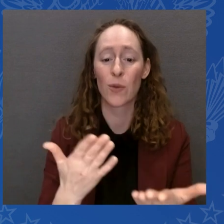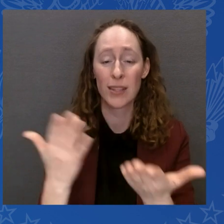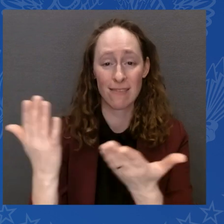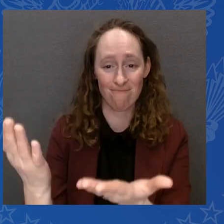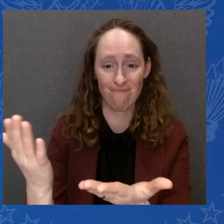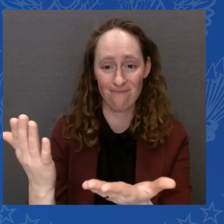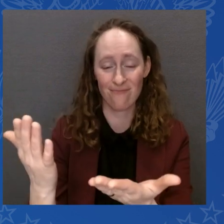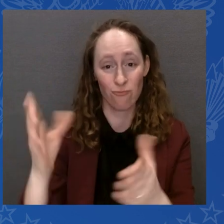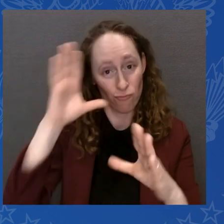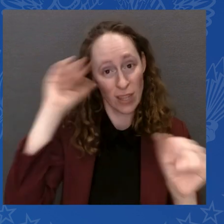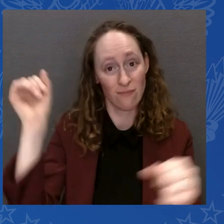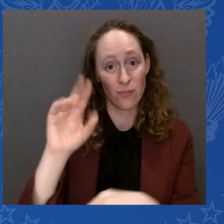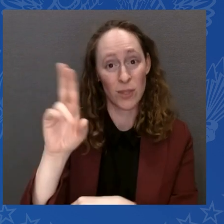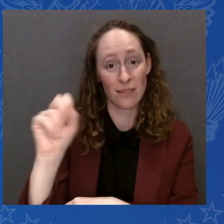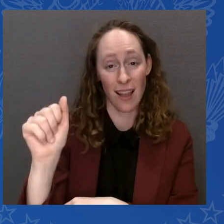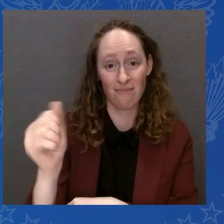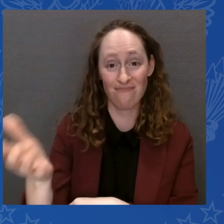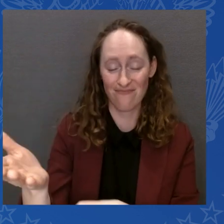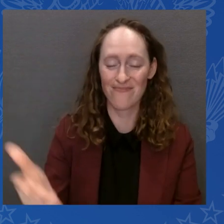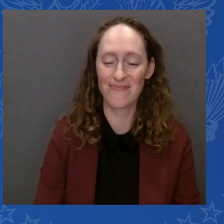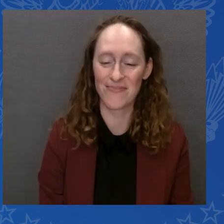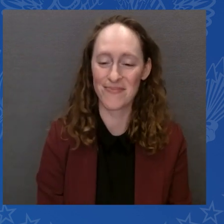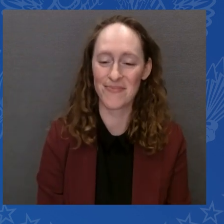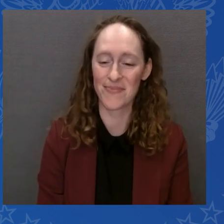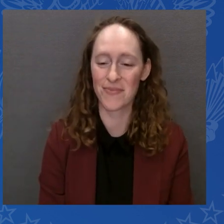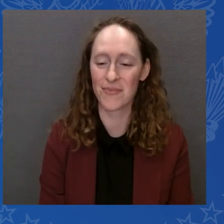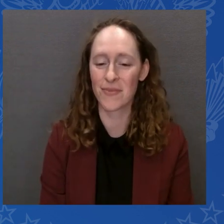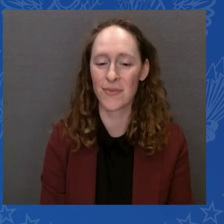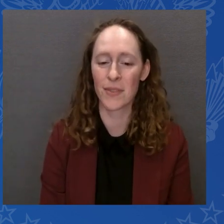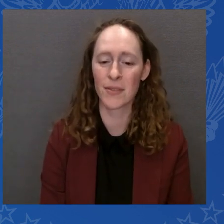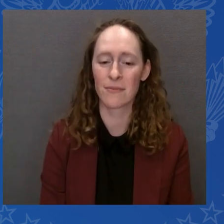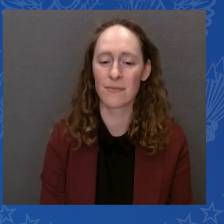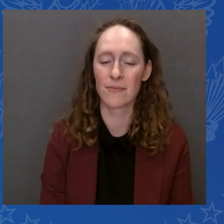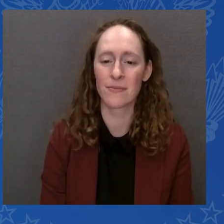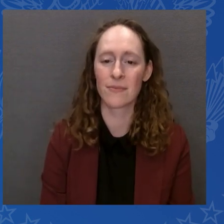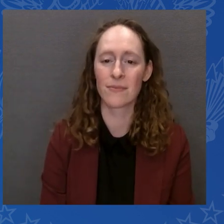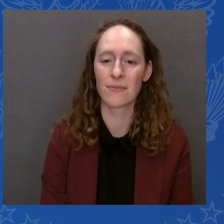The President: Well, Governor, you and I have got to stop taking these helicopter rides.